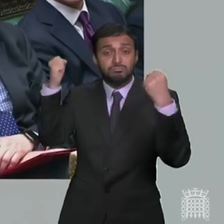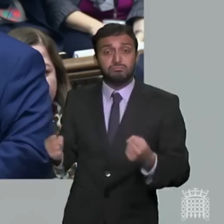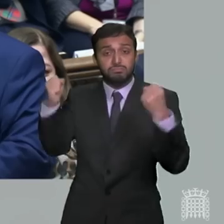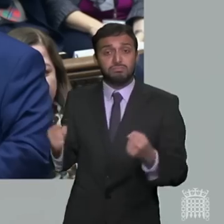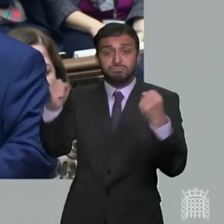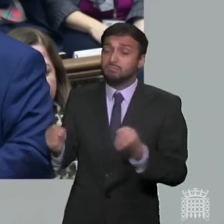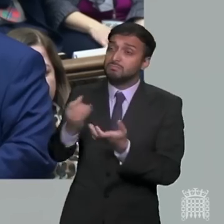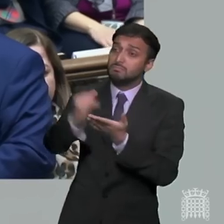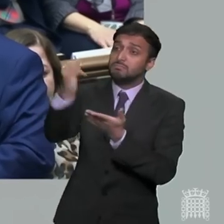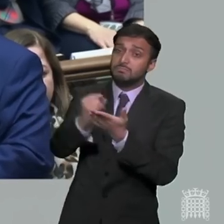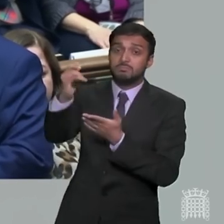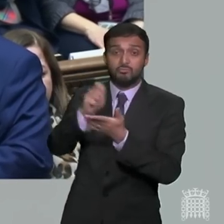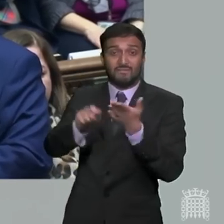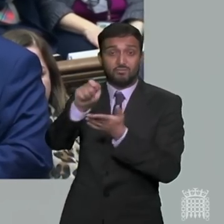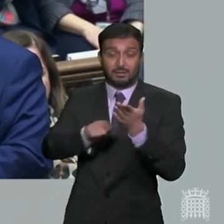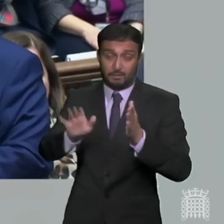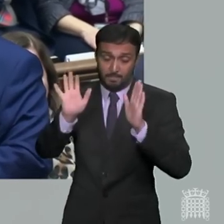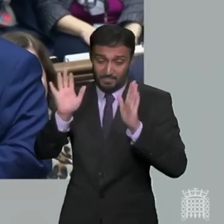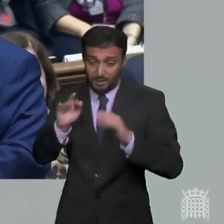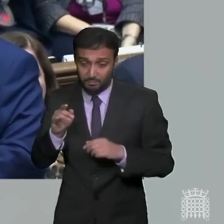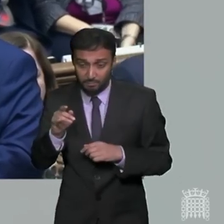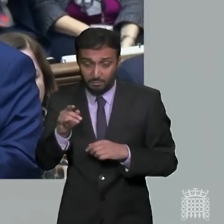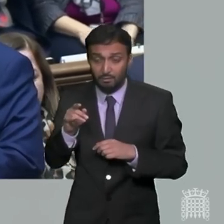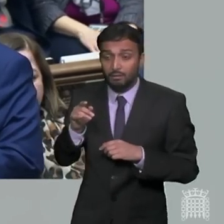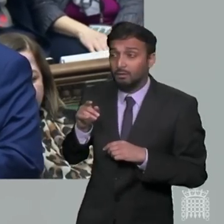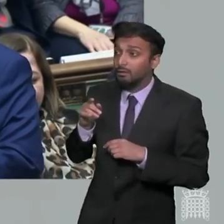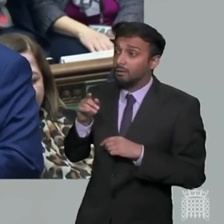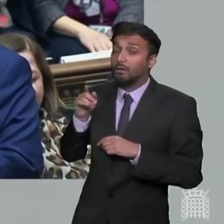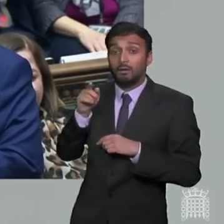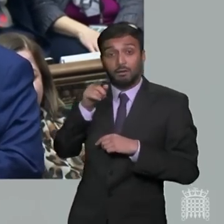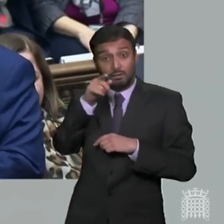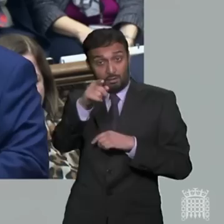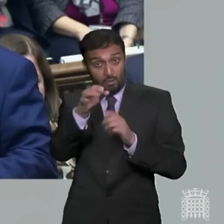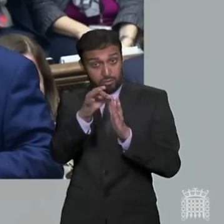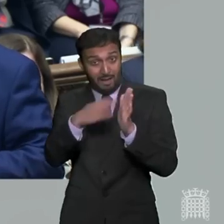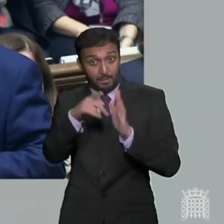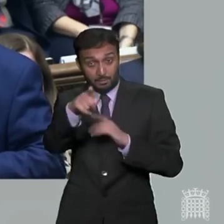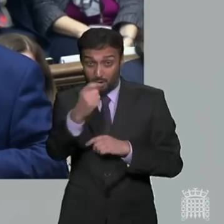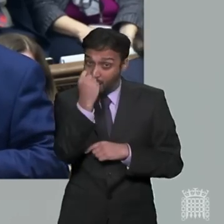confirm that the very idea that the United Kingdom is a voluntary Union of nations is